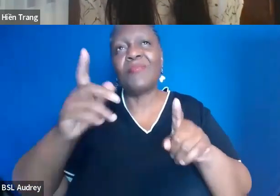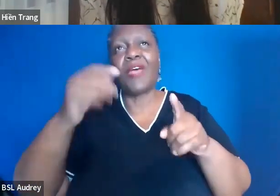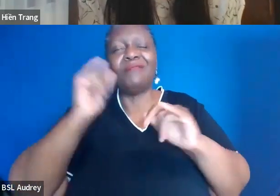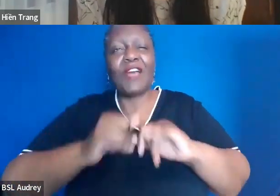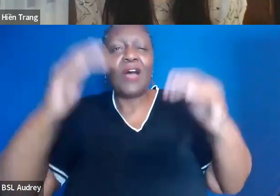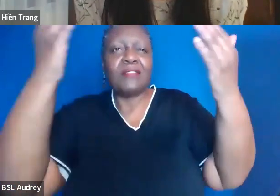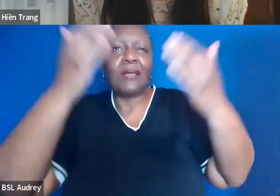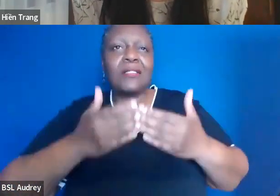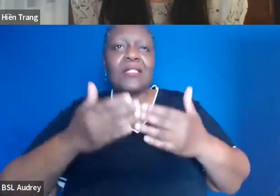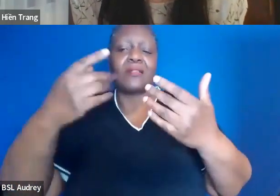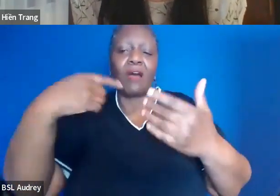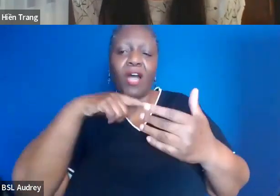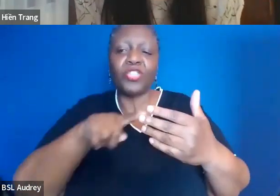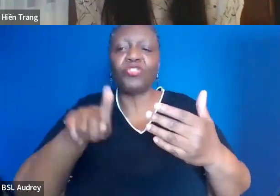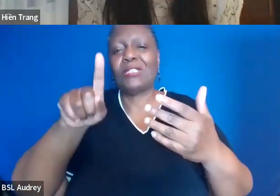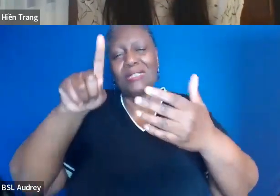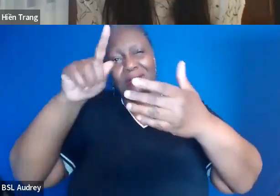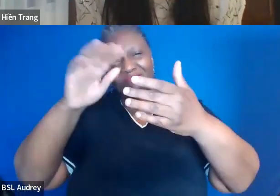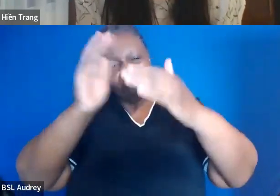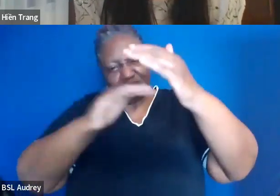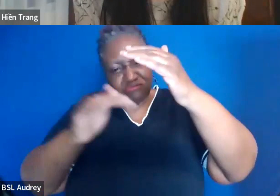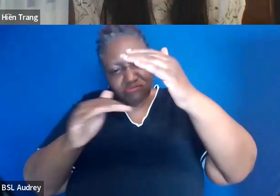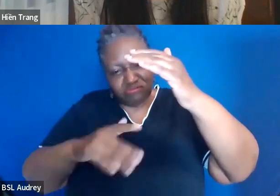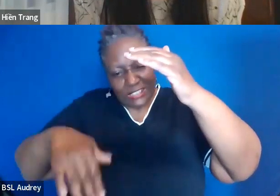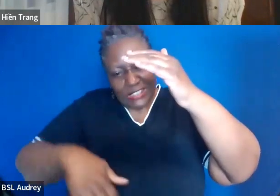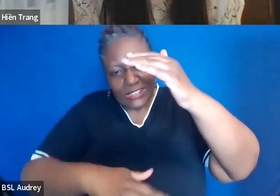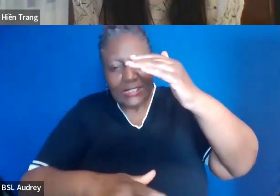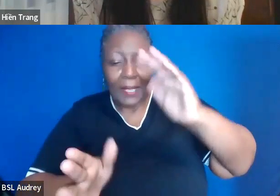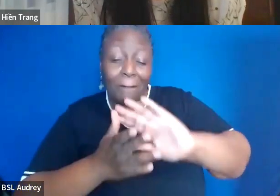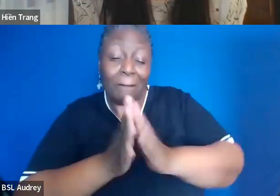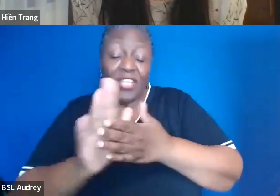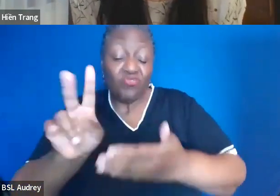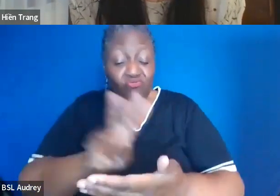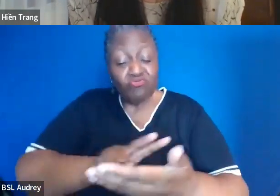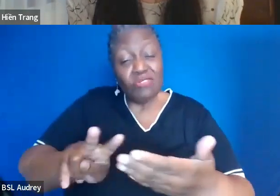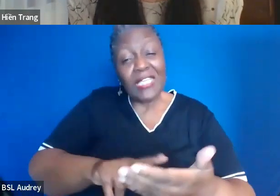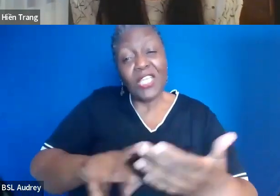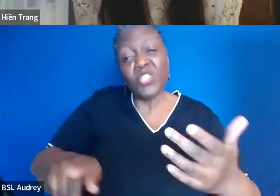of a hundred feet below the sea, where readers were just shrimps and octopuses?